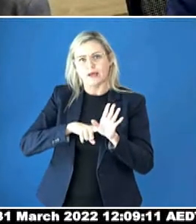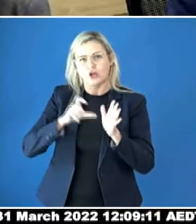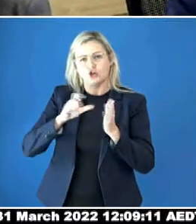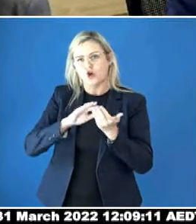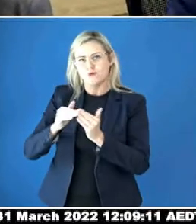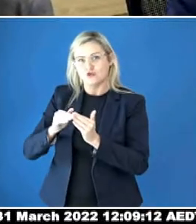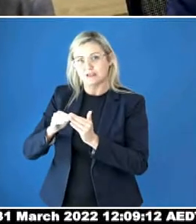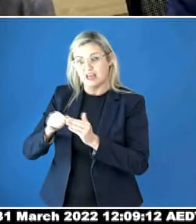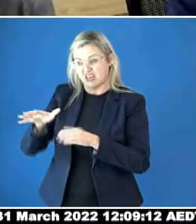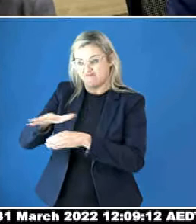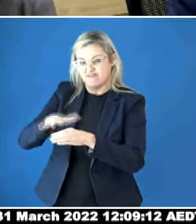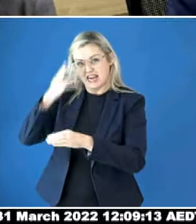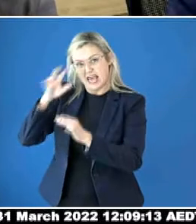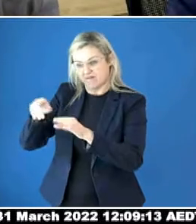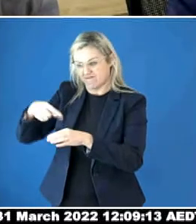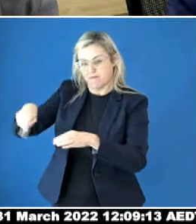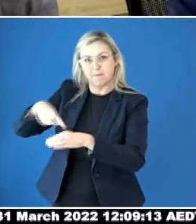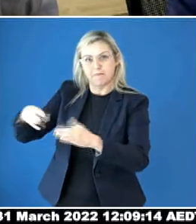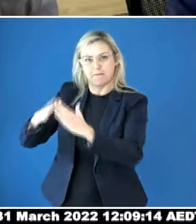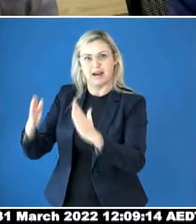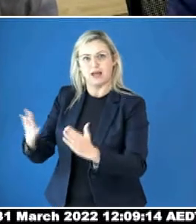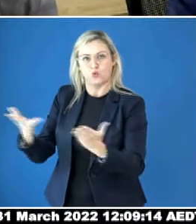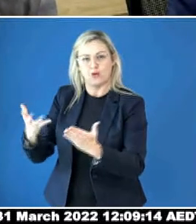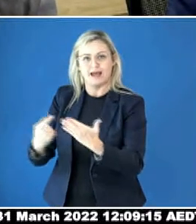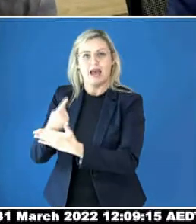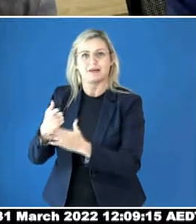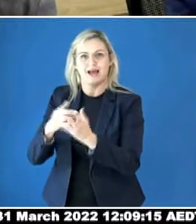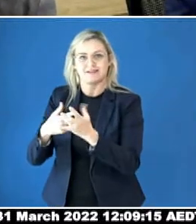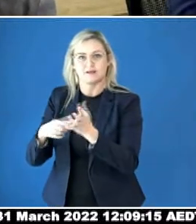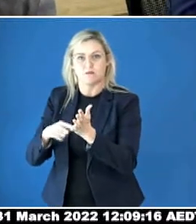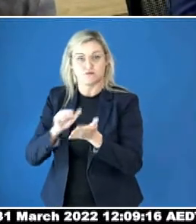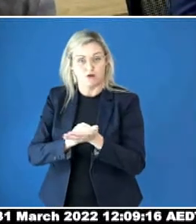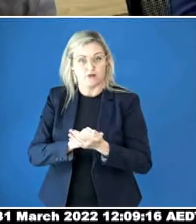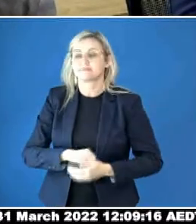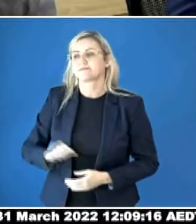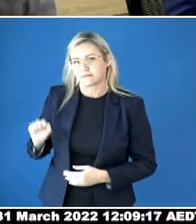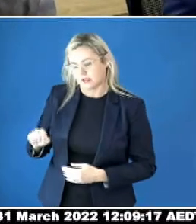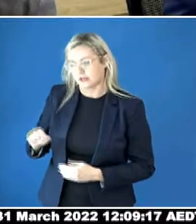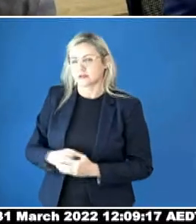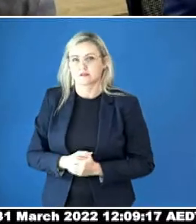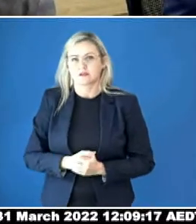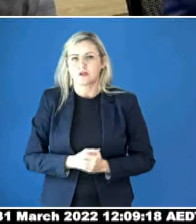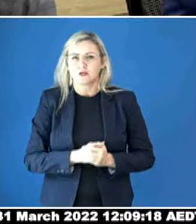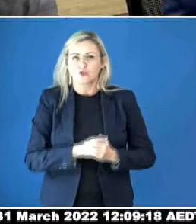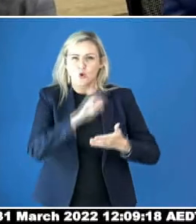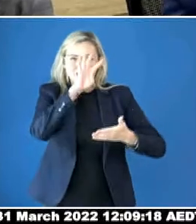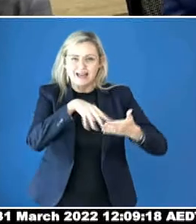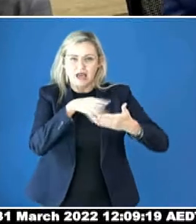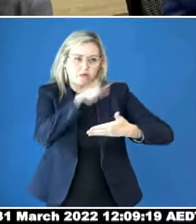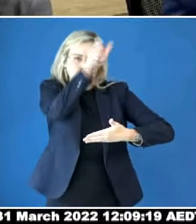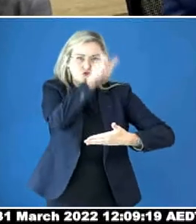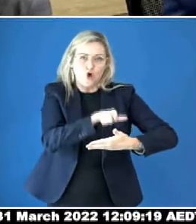Yes, it is. MS FRASER: So we can see there in the second column from the right